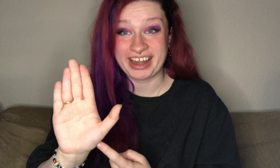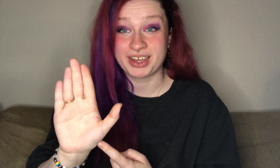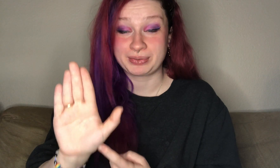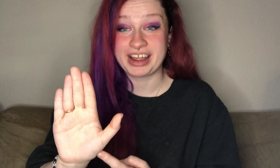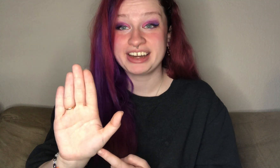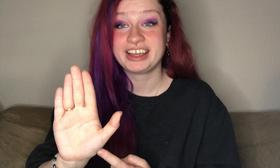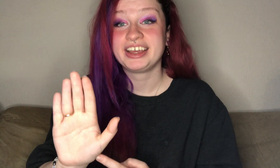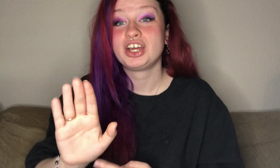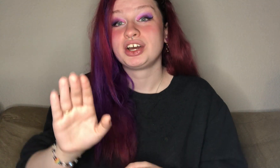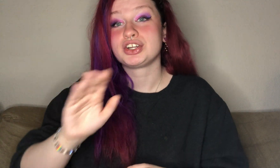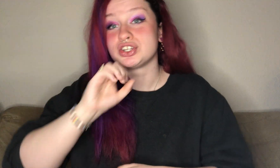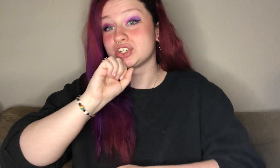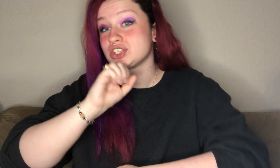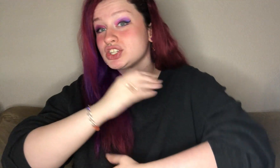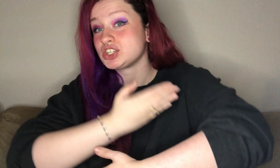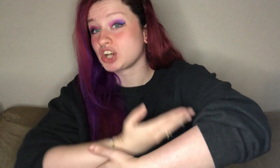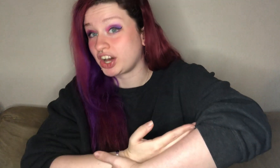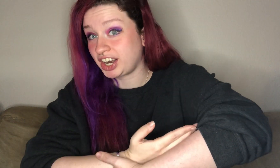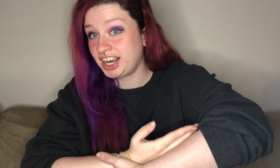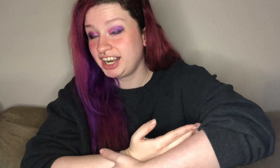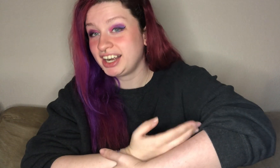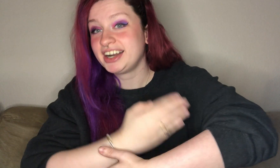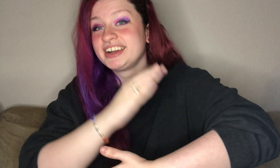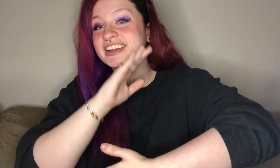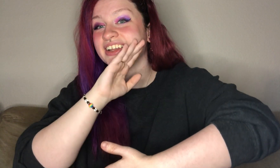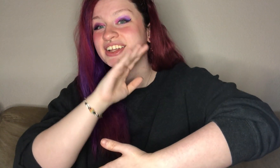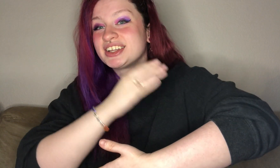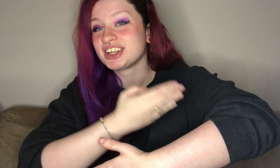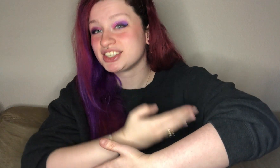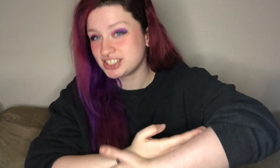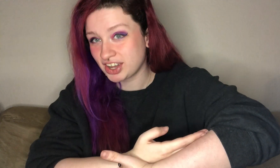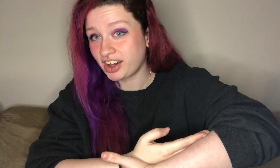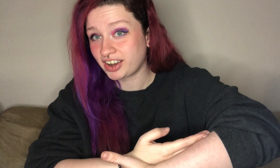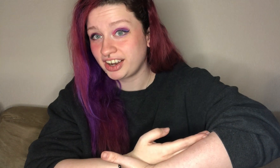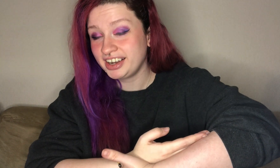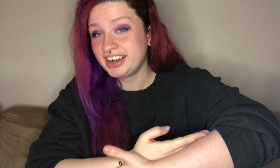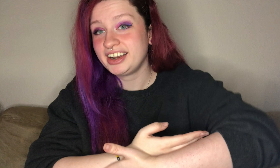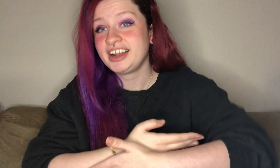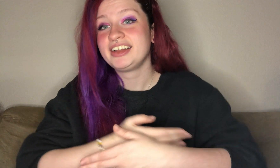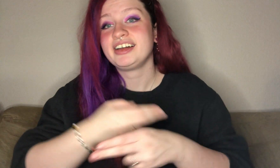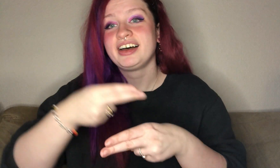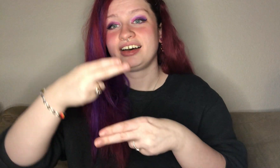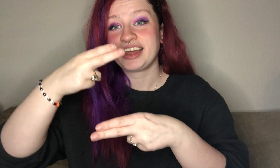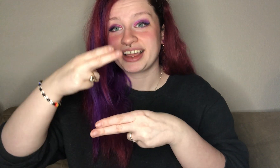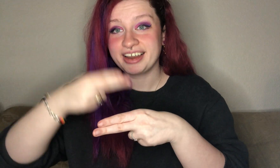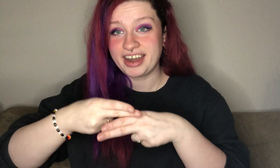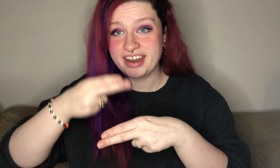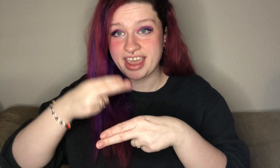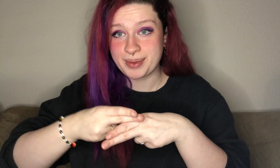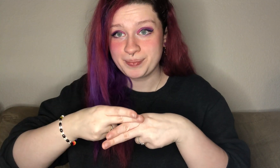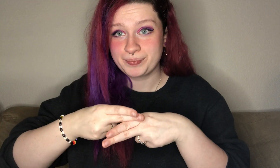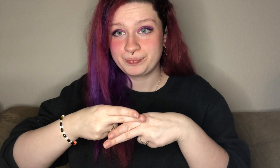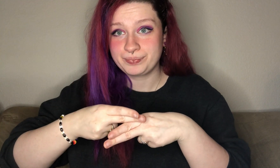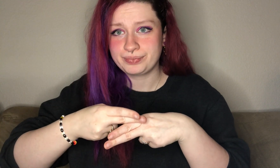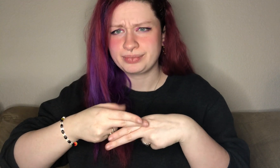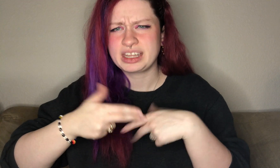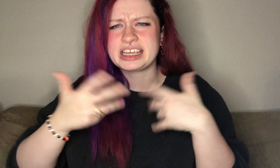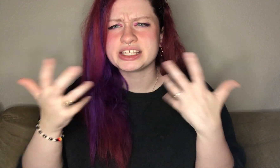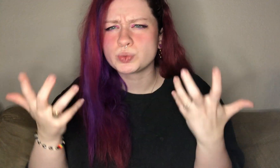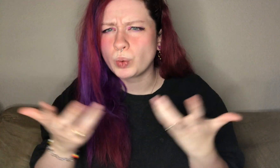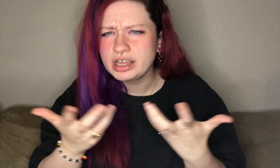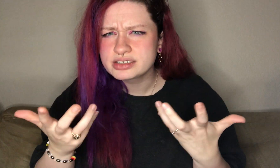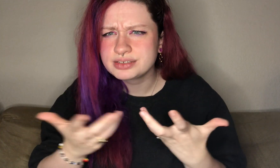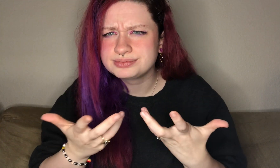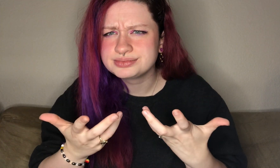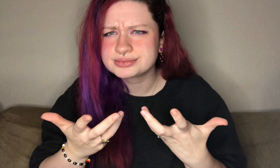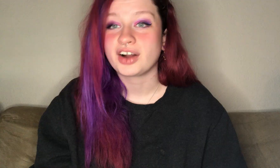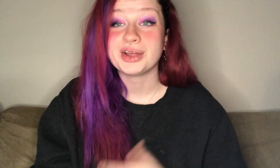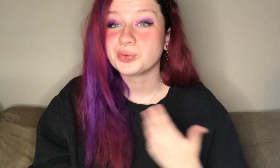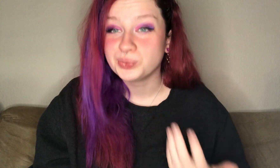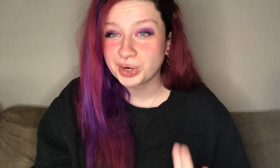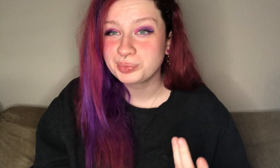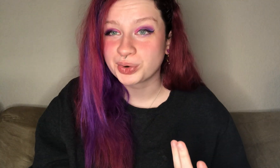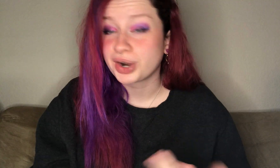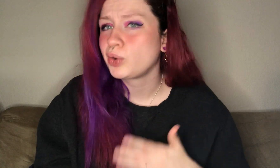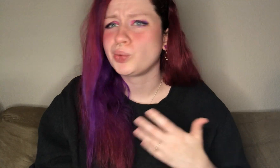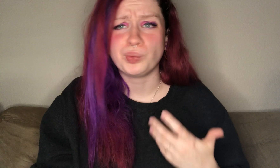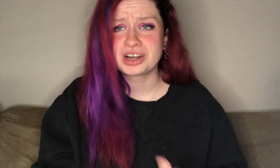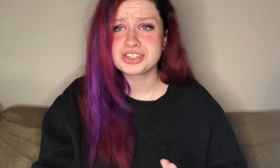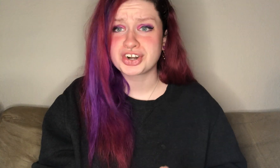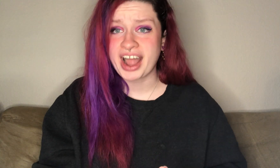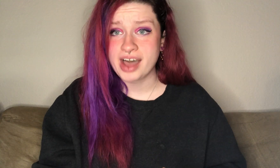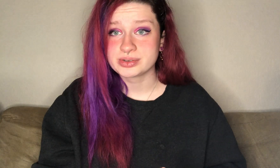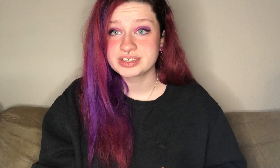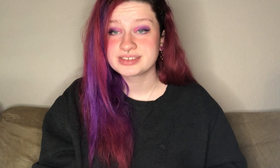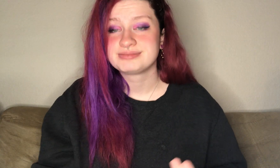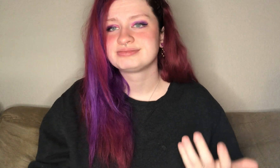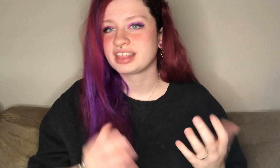hand right) daughter daughter name is what?" all right one more "where's your house?" think